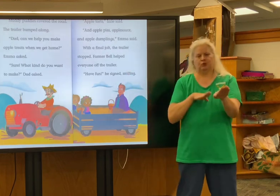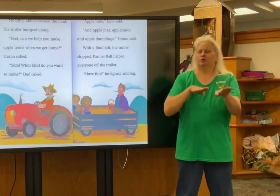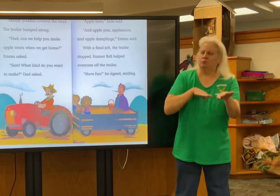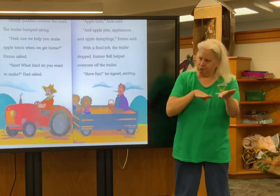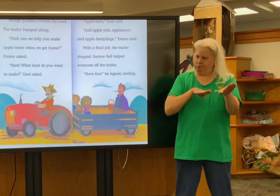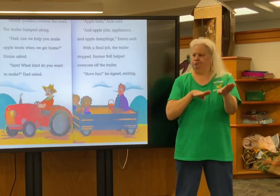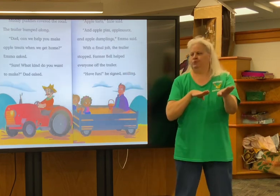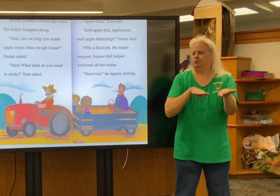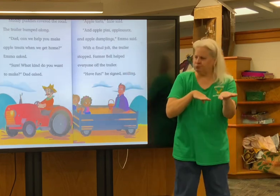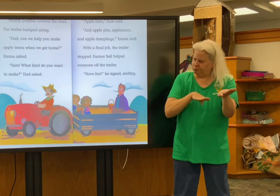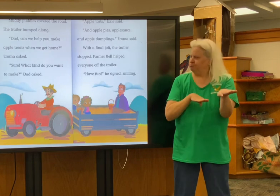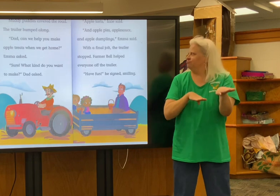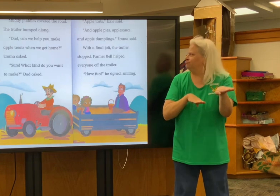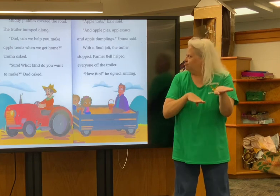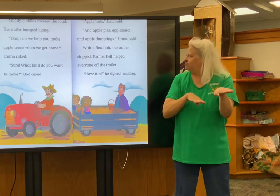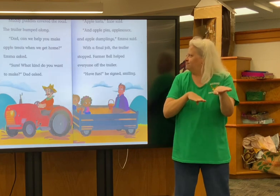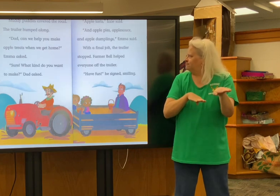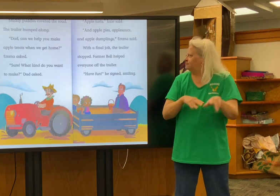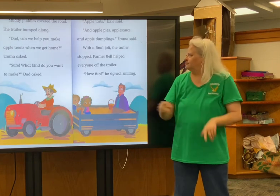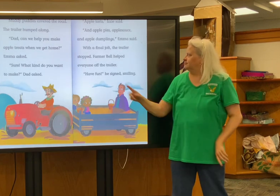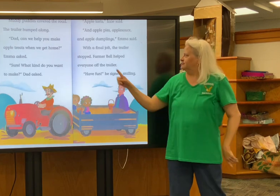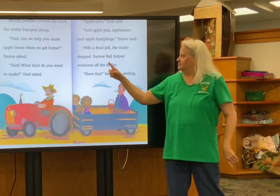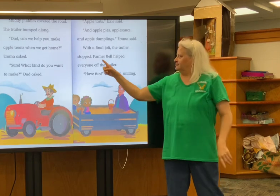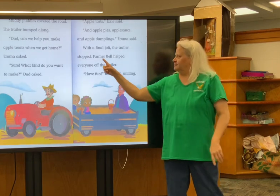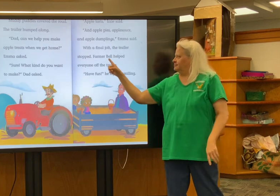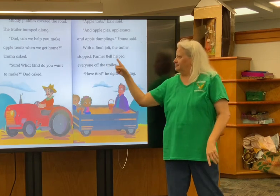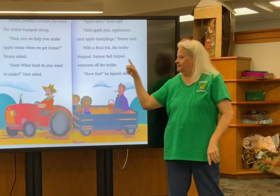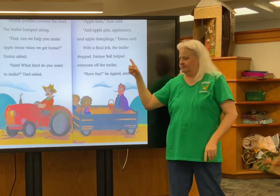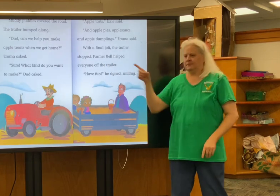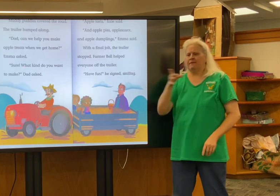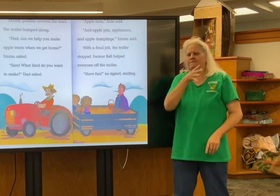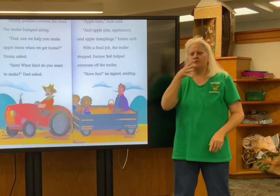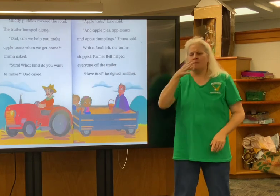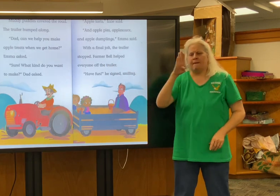With a final jolt, the trailer stopped.